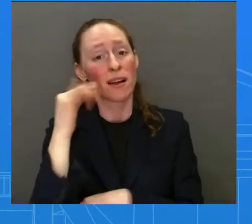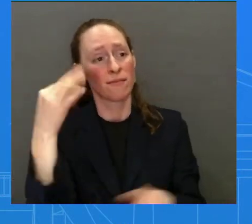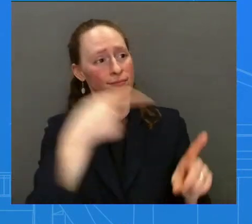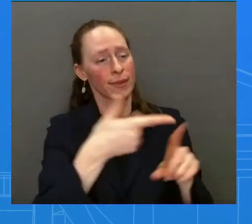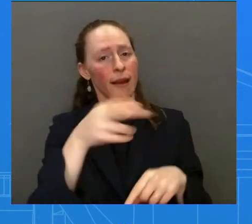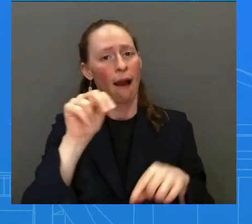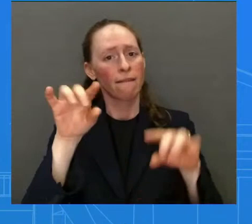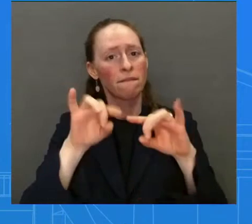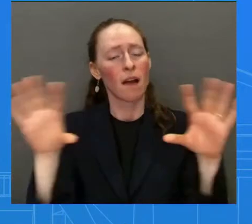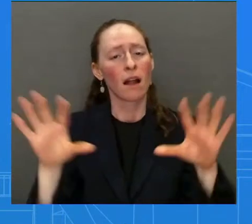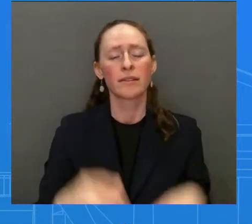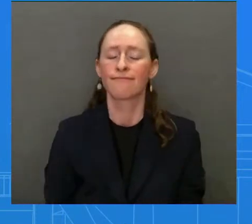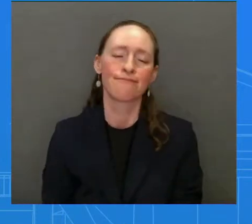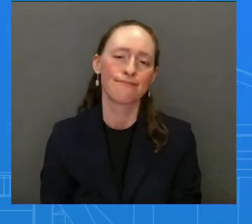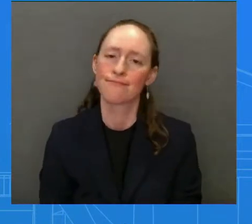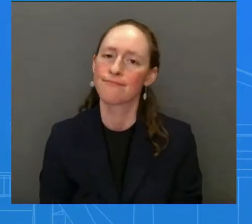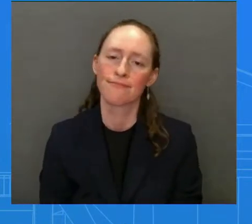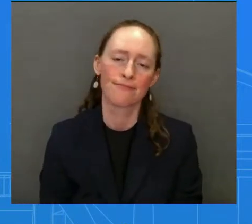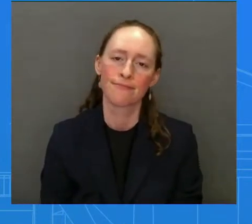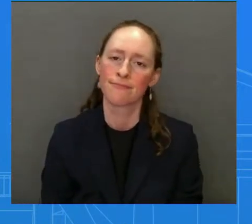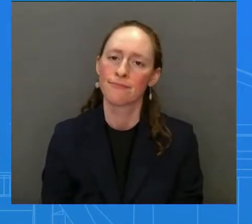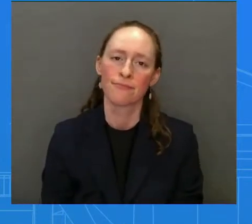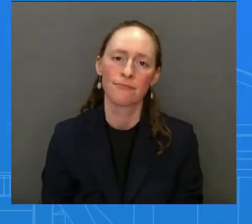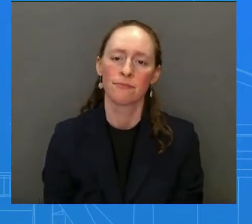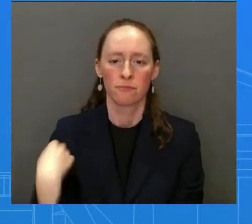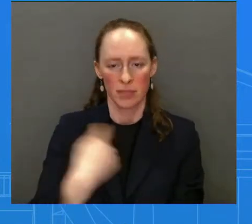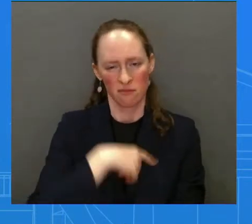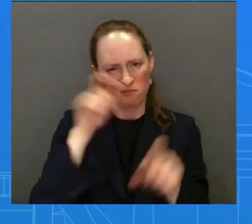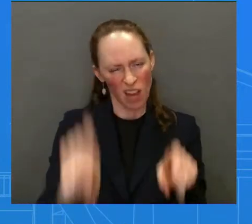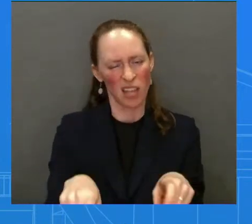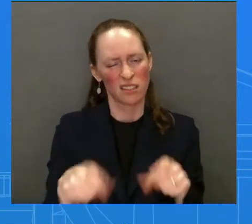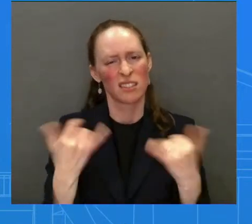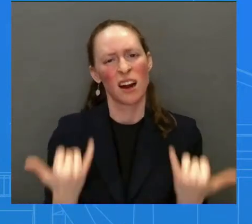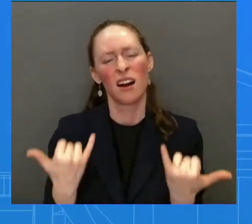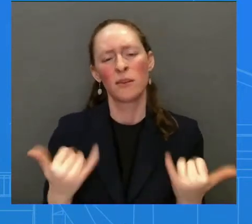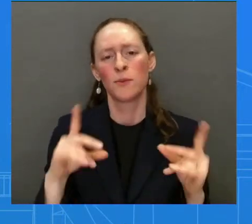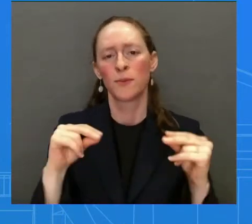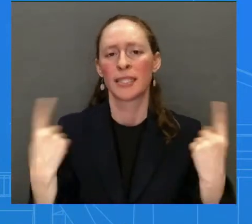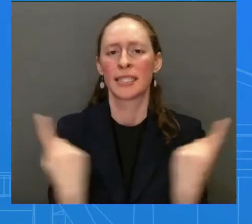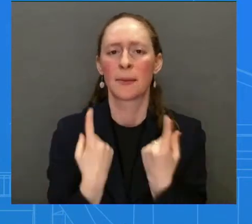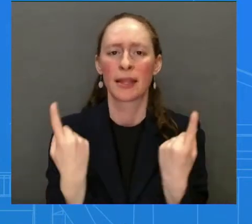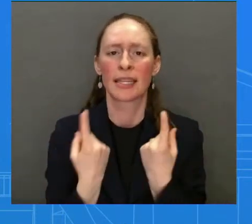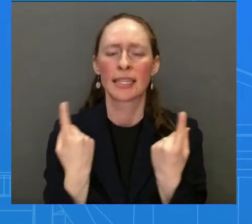I also wanted to say a few words about the deadly tornadoes that tore through Mississippi on Friday night.